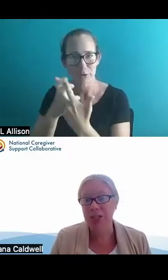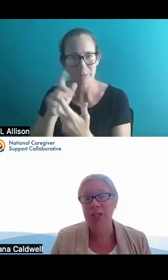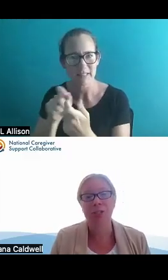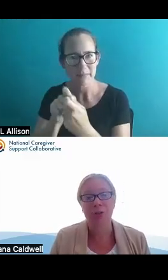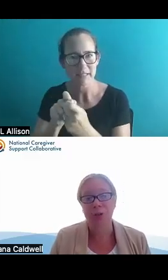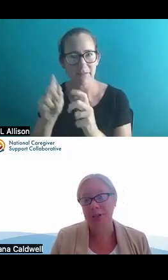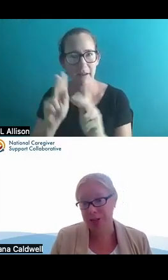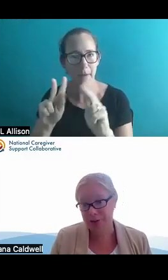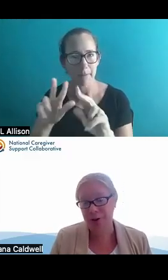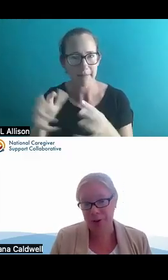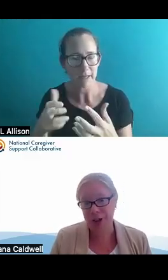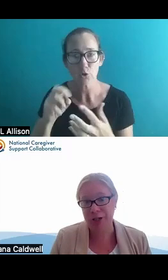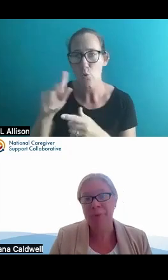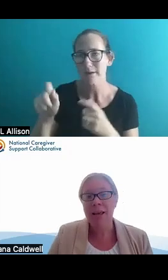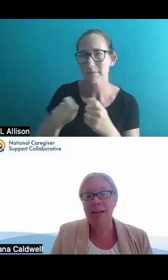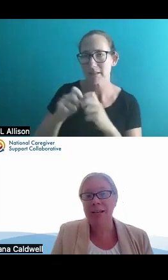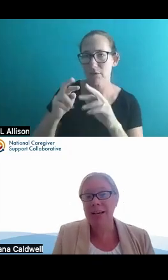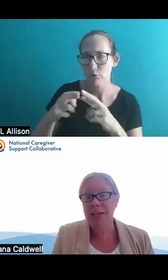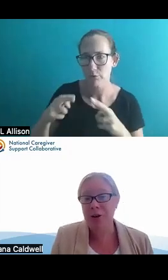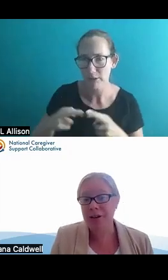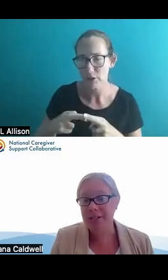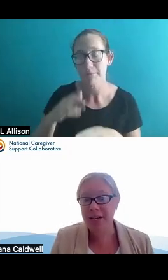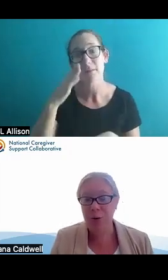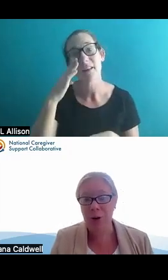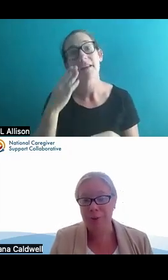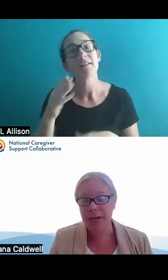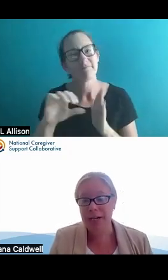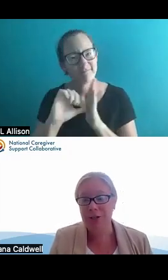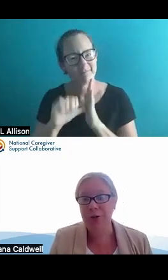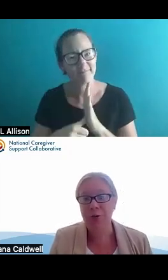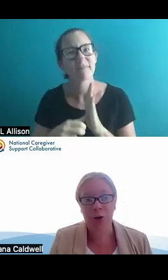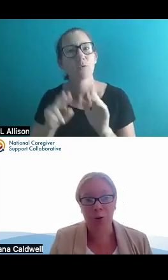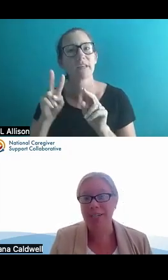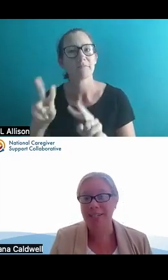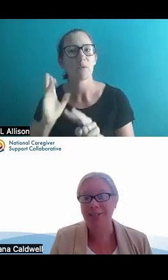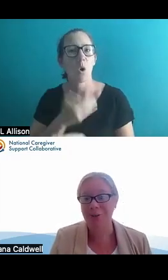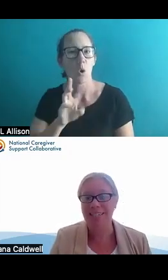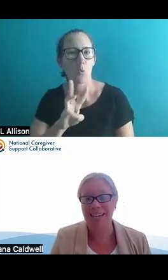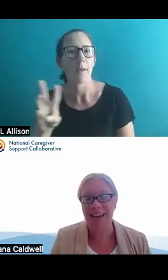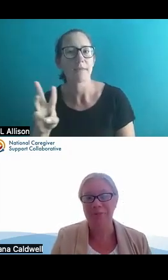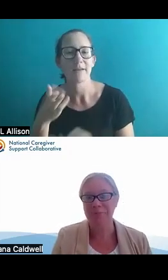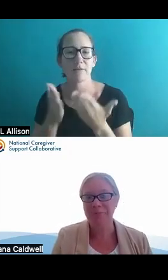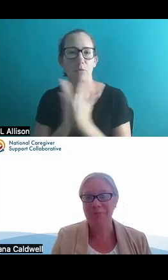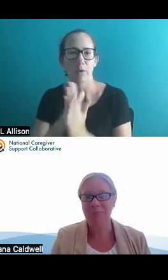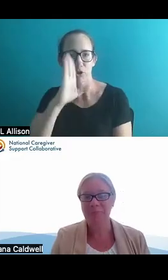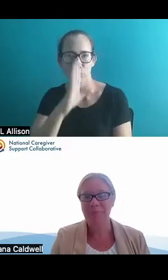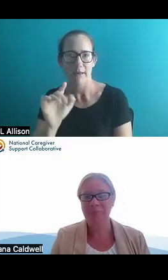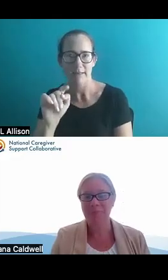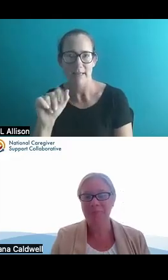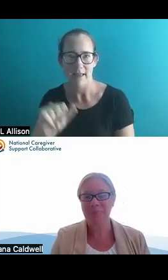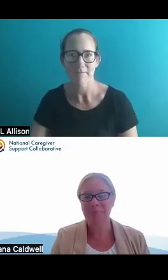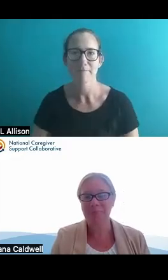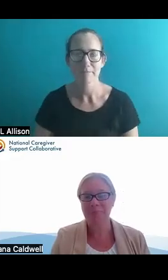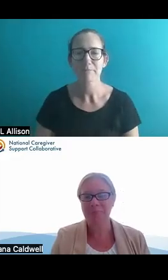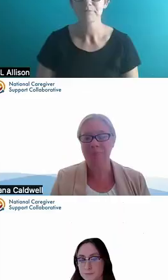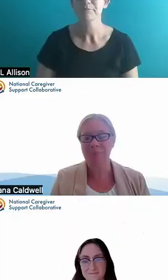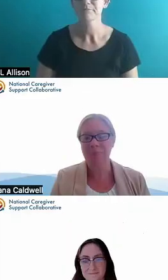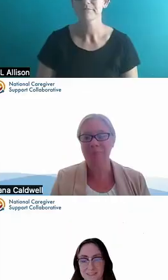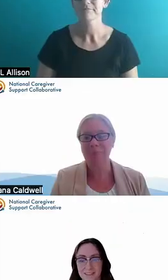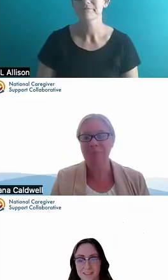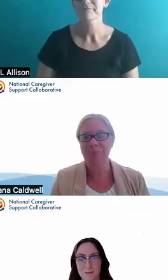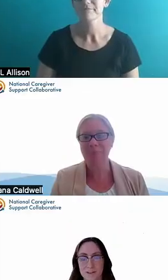or a specific region. And again, you can visit our website to request direct TA.